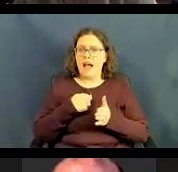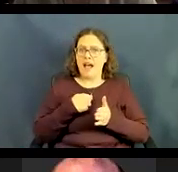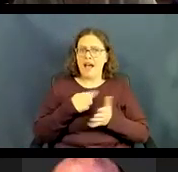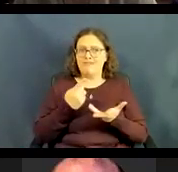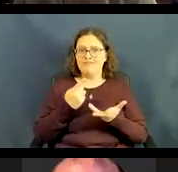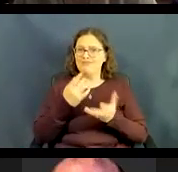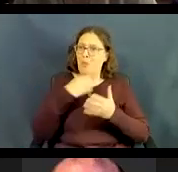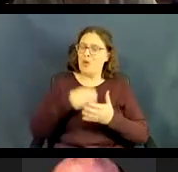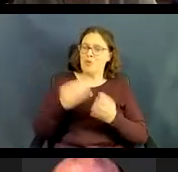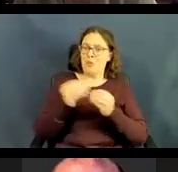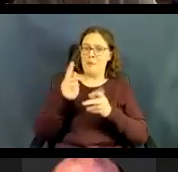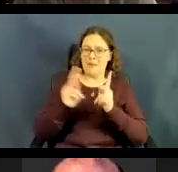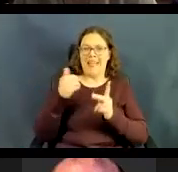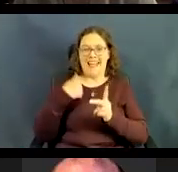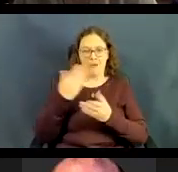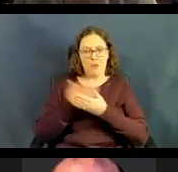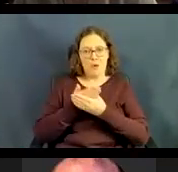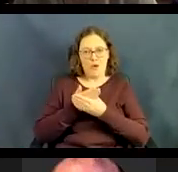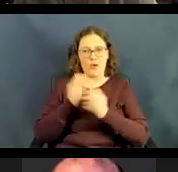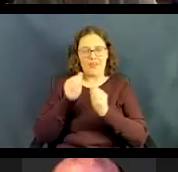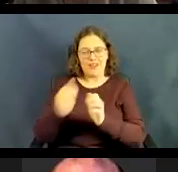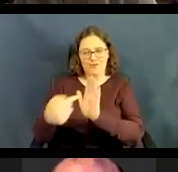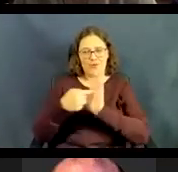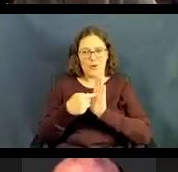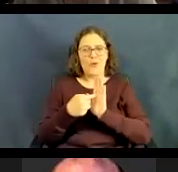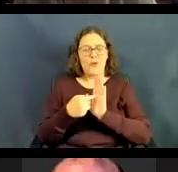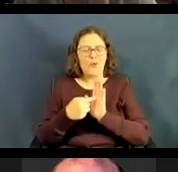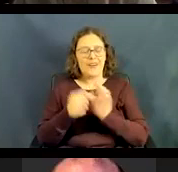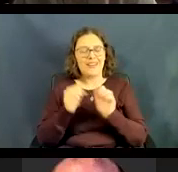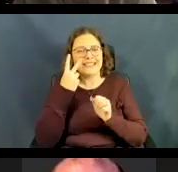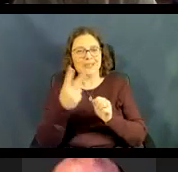Every page and sub page, while pre-populated a bit, they can be changed to a preference.